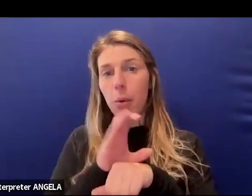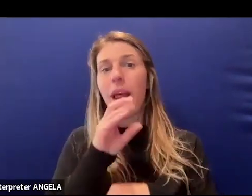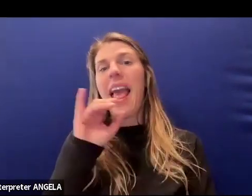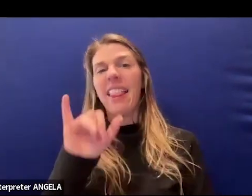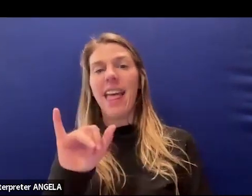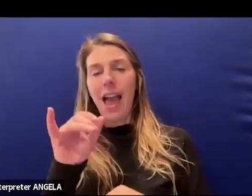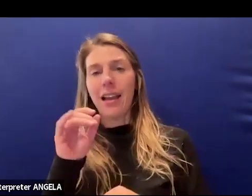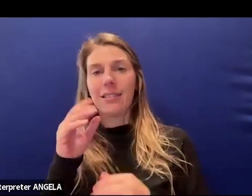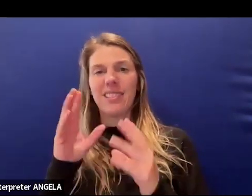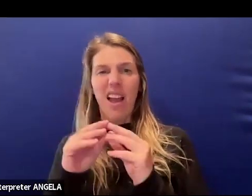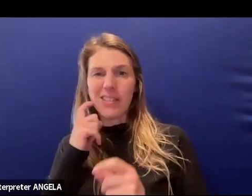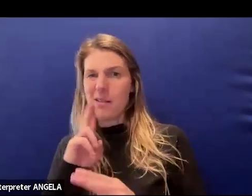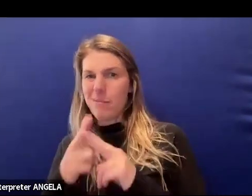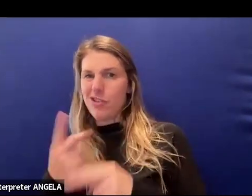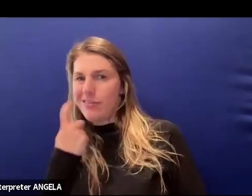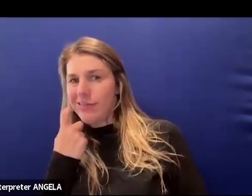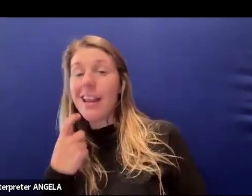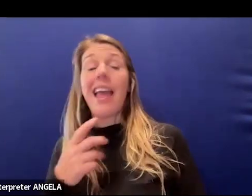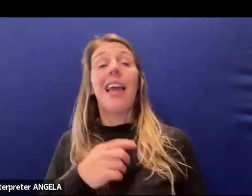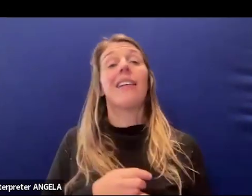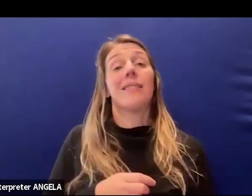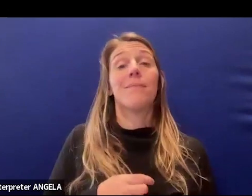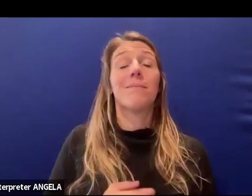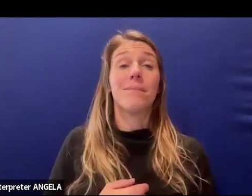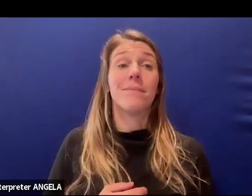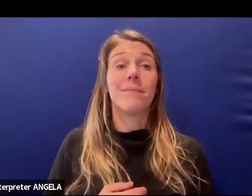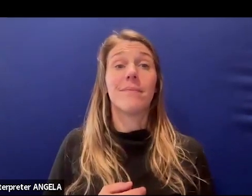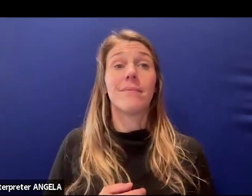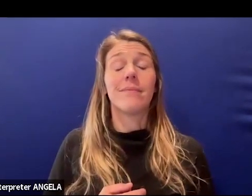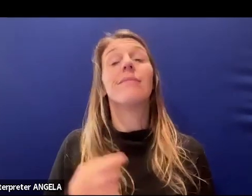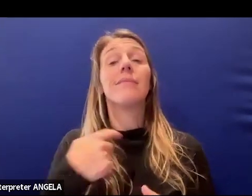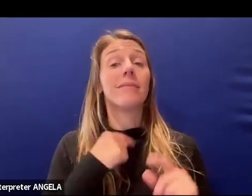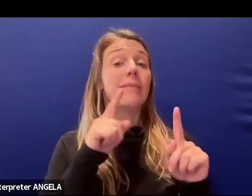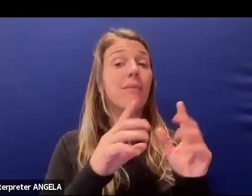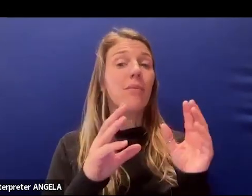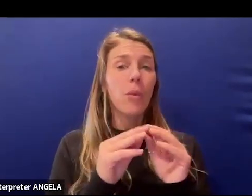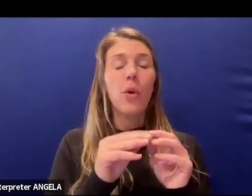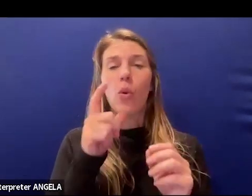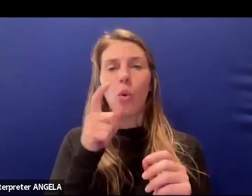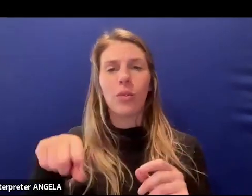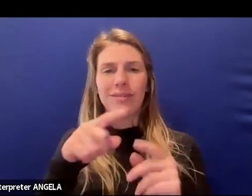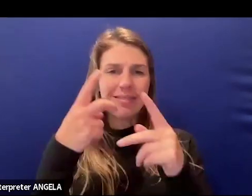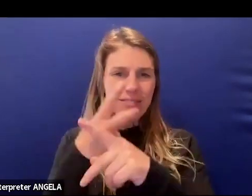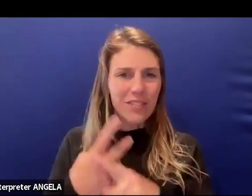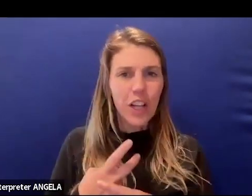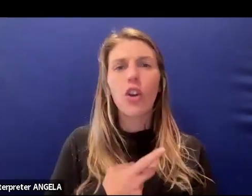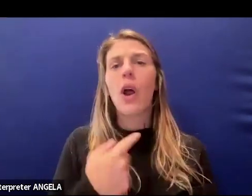as well as the Respect Conference that I mentioned earlier. A lot of times, I am sitting in meetings, talking to the folks who are handling logistics,